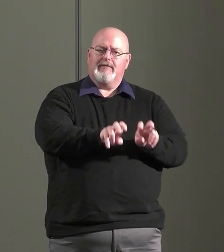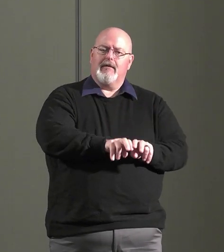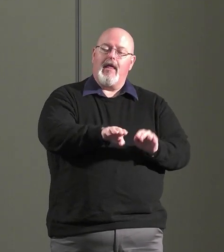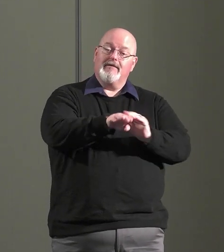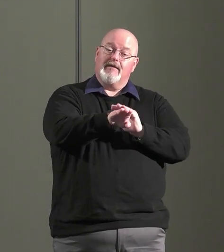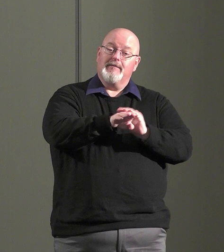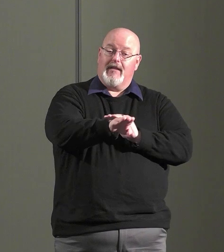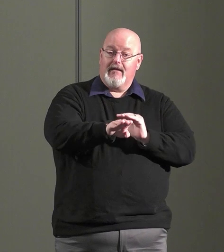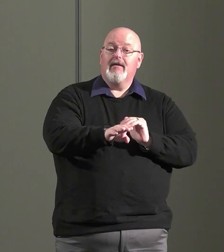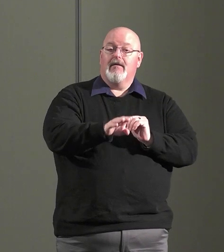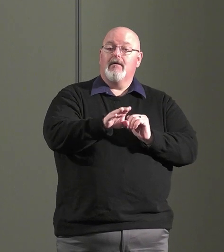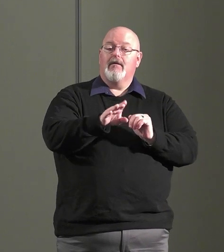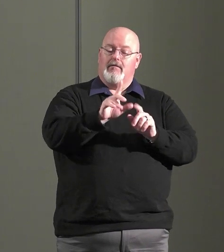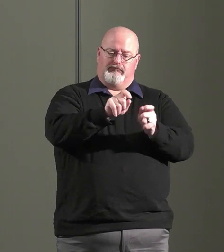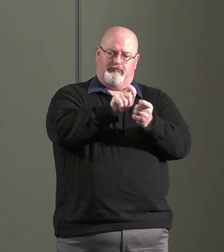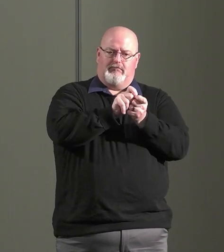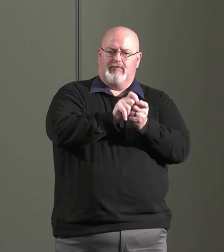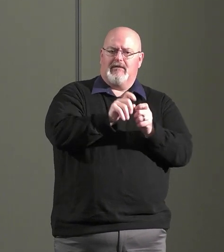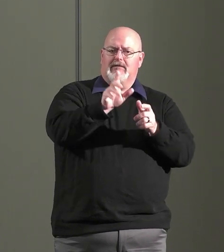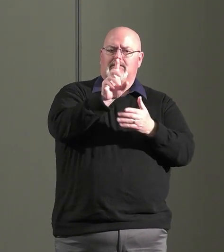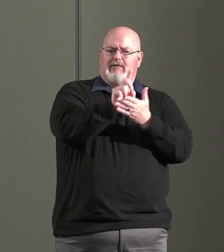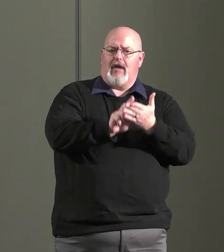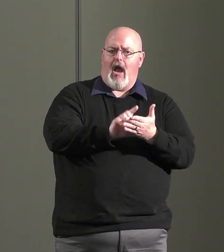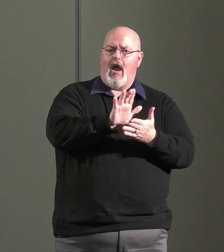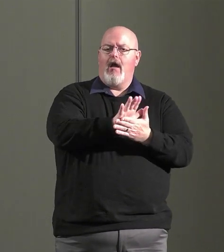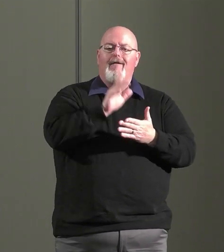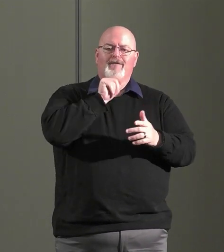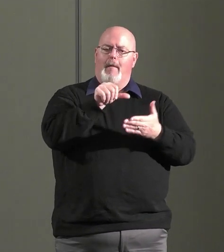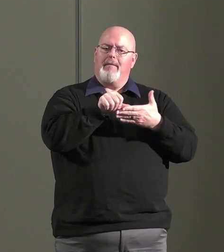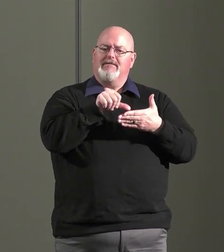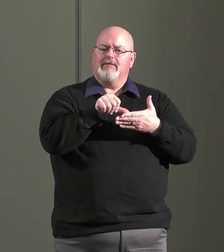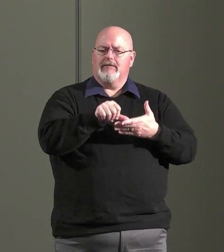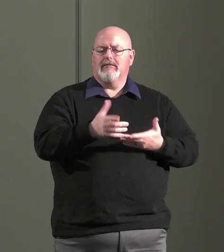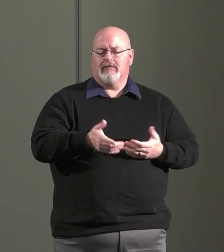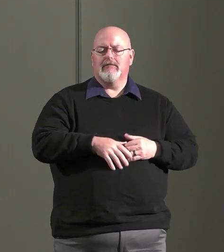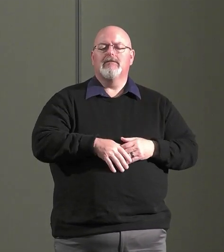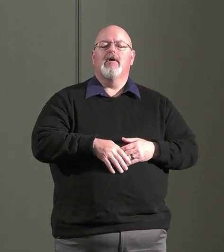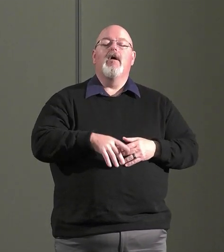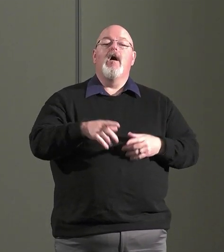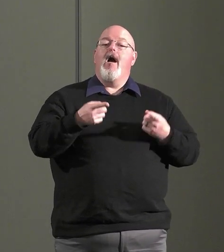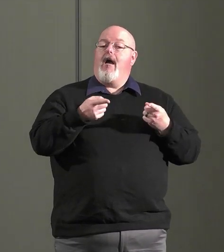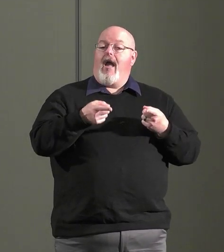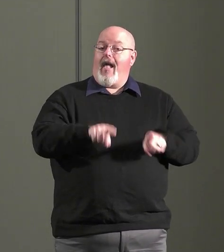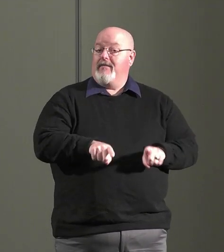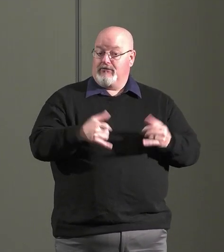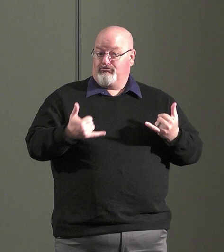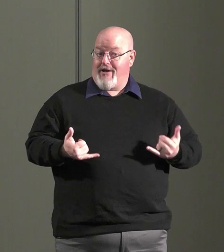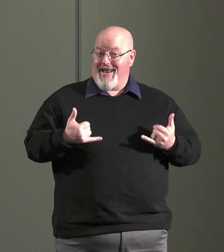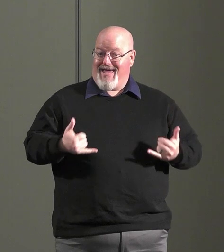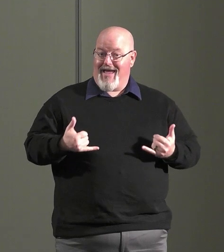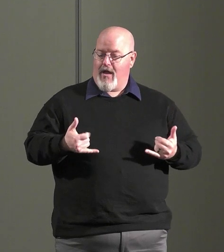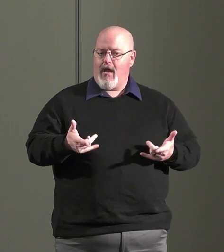of a particular design pattern. Say for buttons. So what happens right now, there is a number of